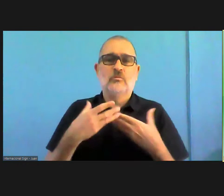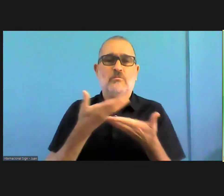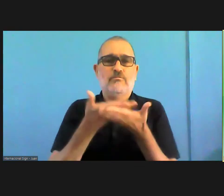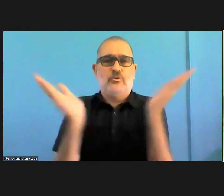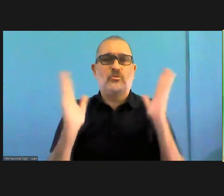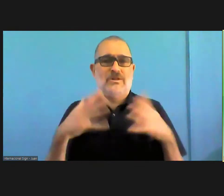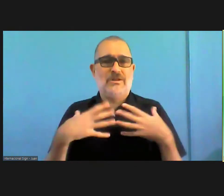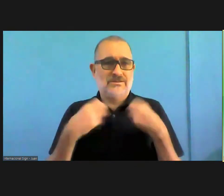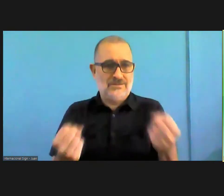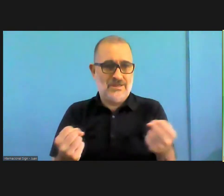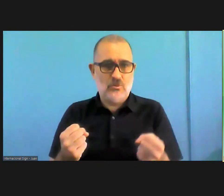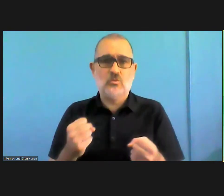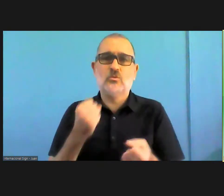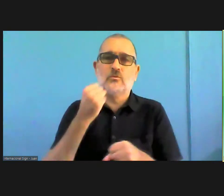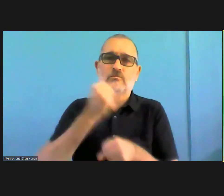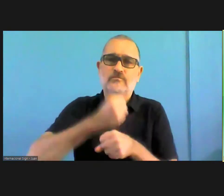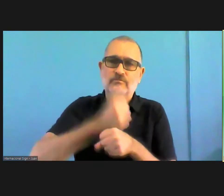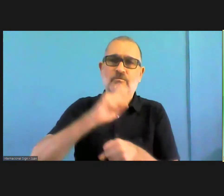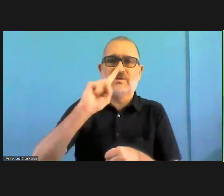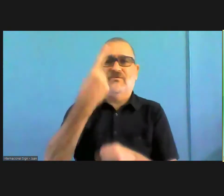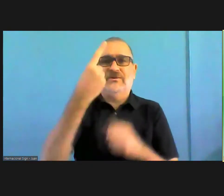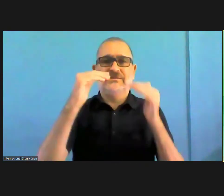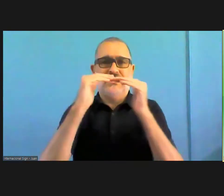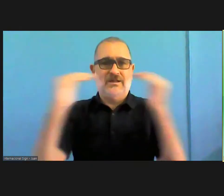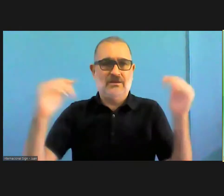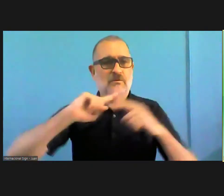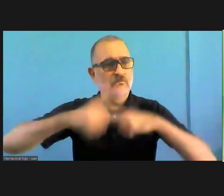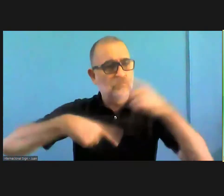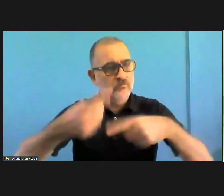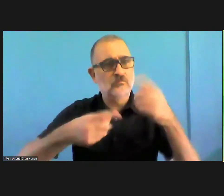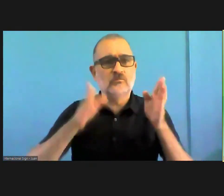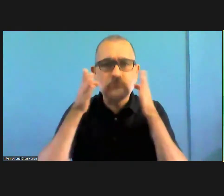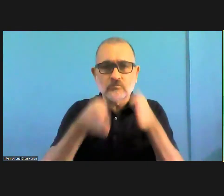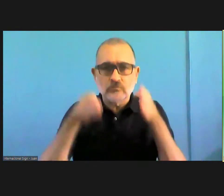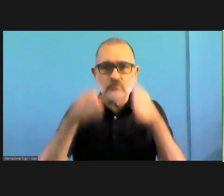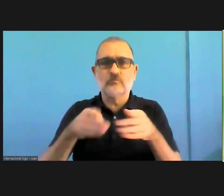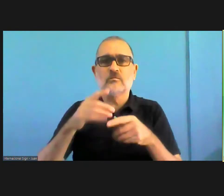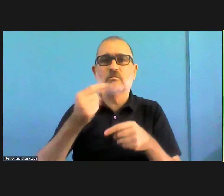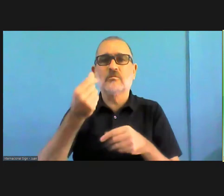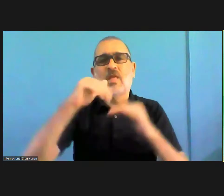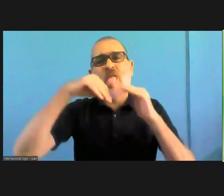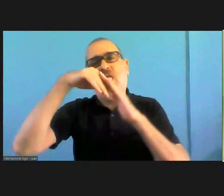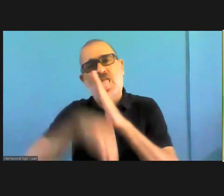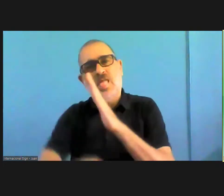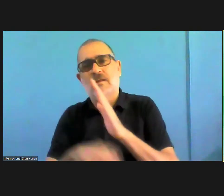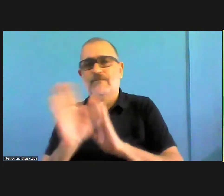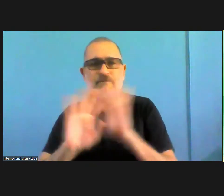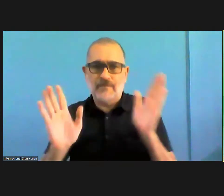necessary fiscal space and pooling, the capacities of planning and financial management for health systems, to improve efficiency